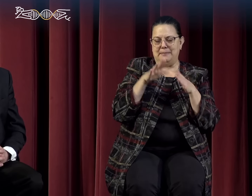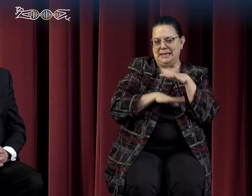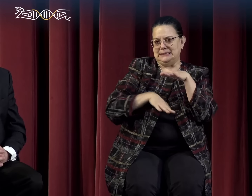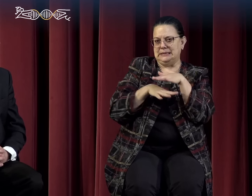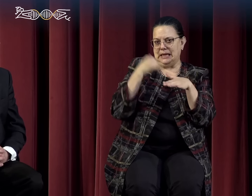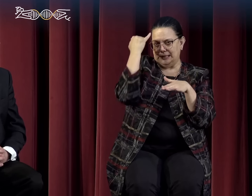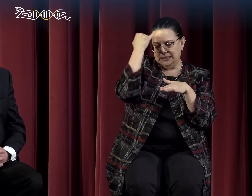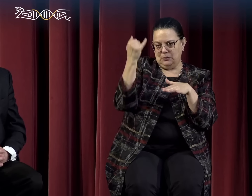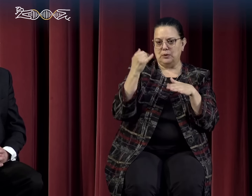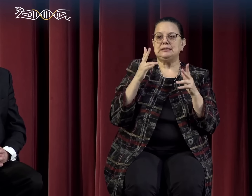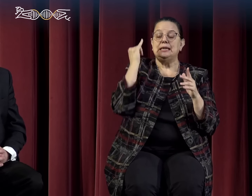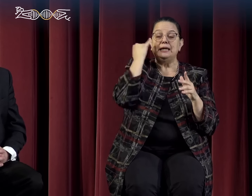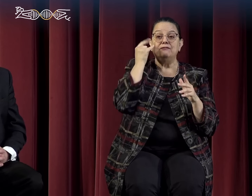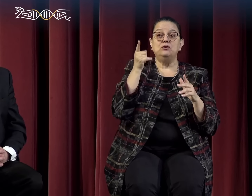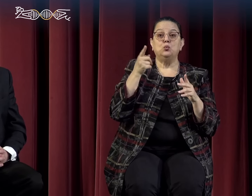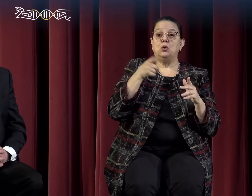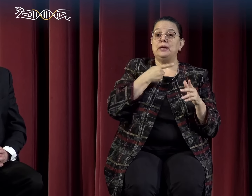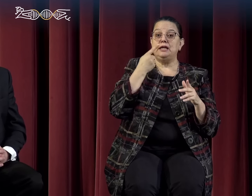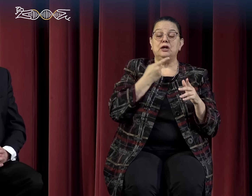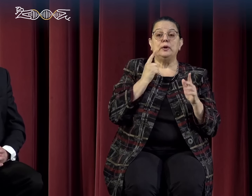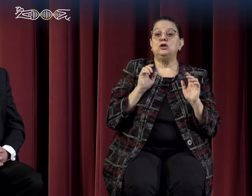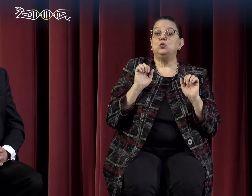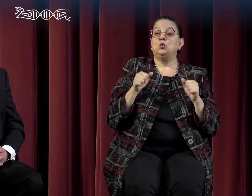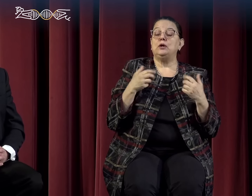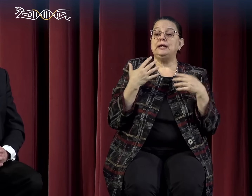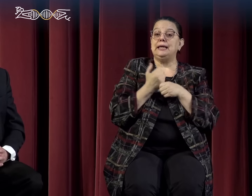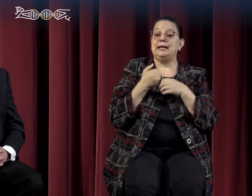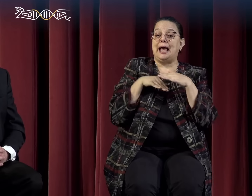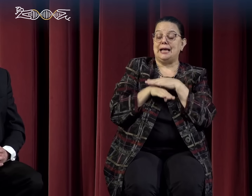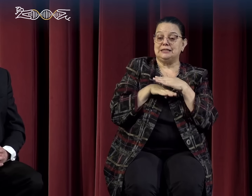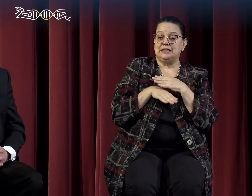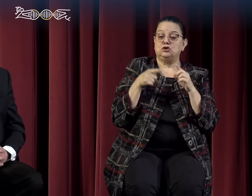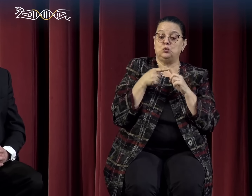there were concerns about this law discriminating.